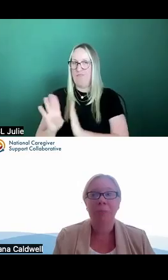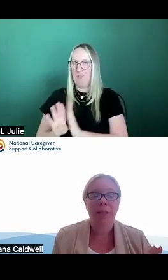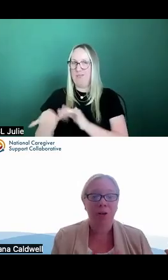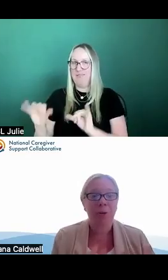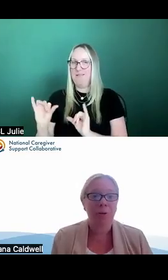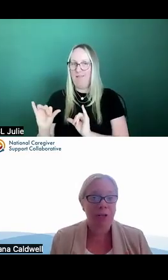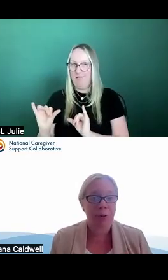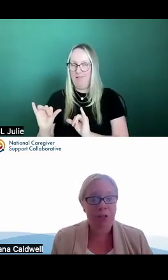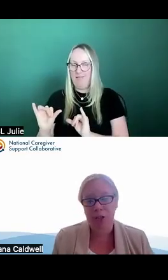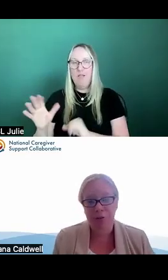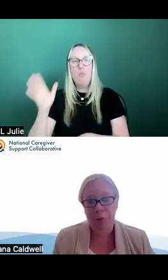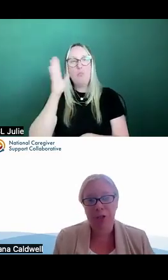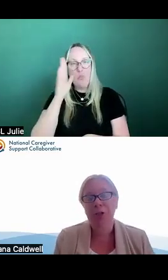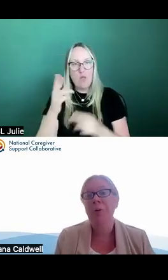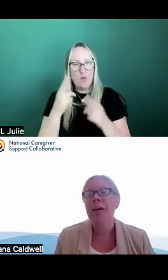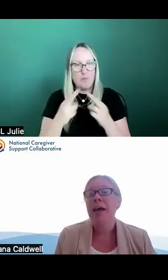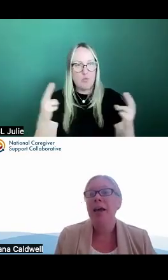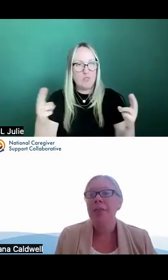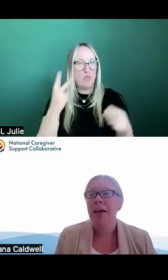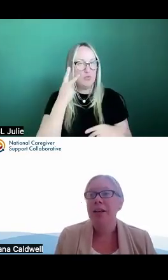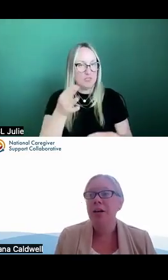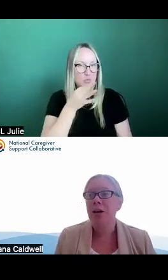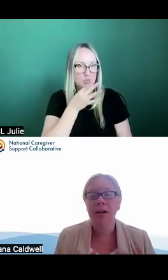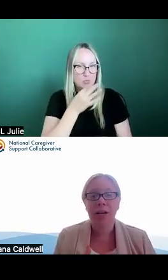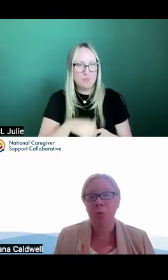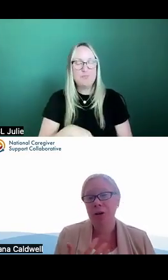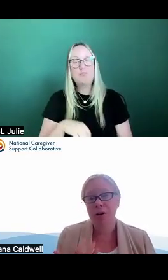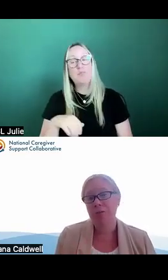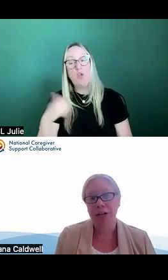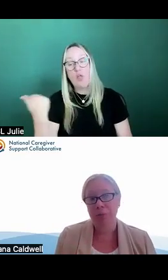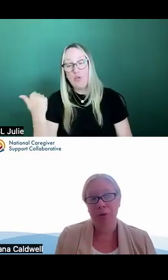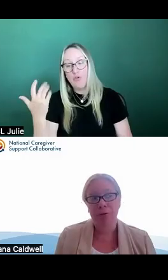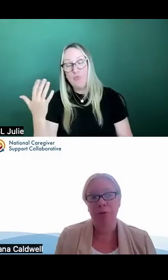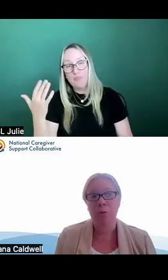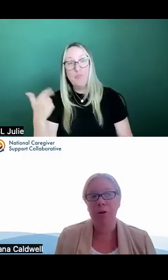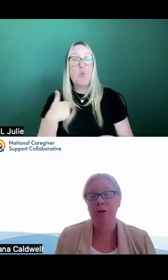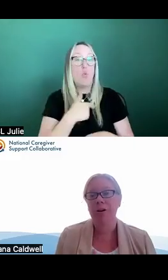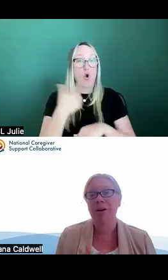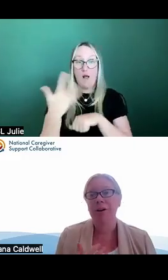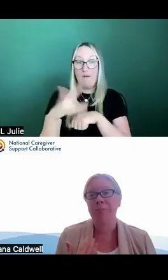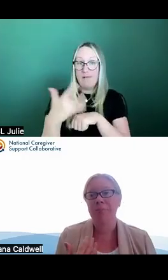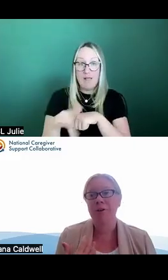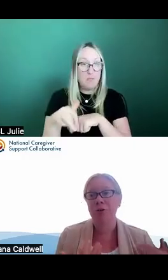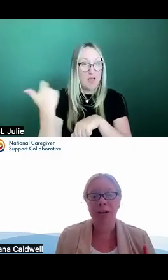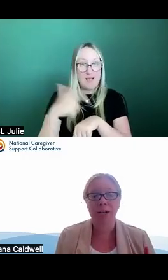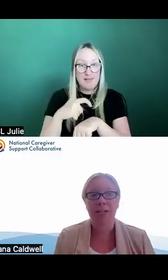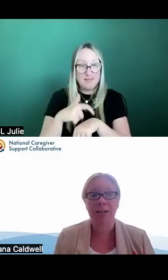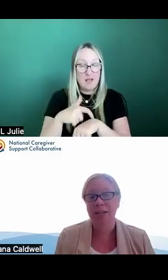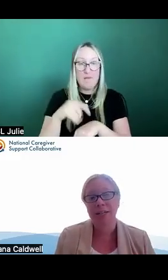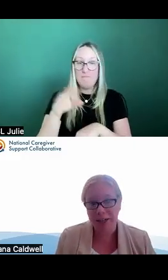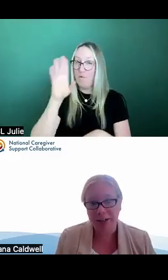But that'll be a resource to look forward to. And then again, we are available for direct technical